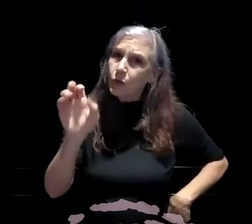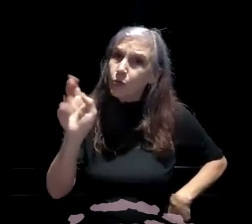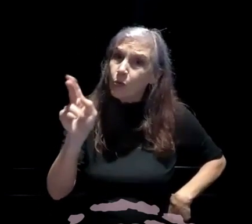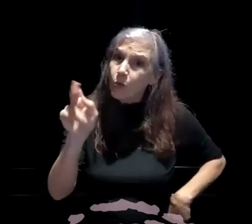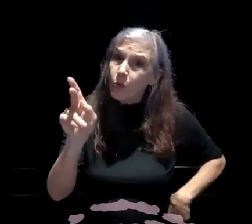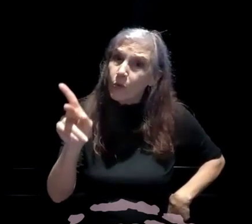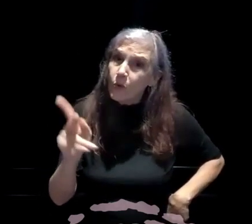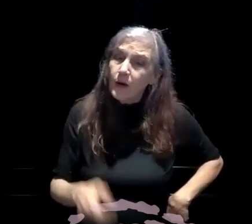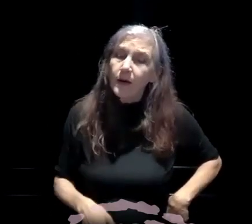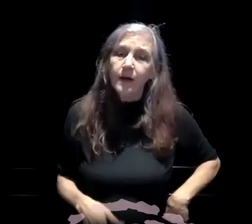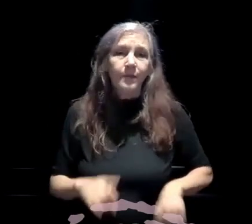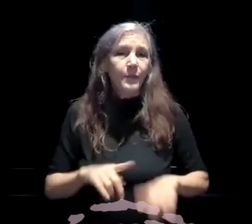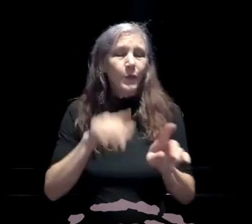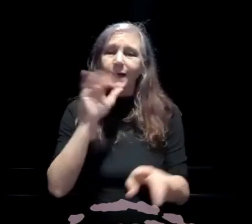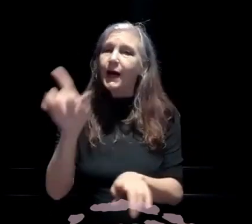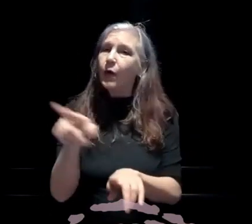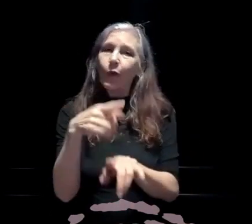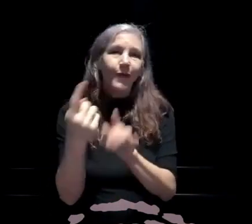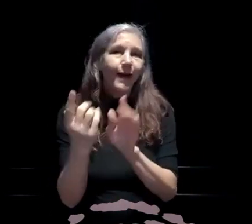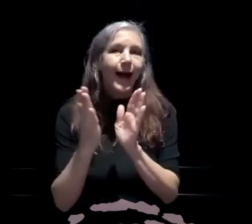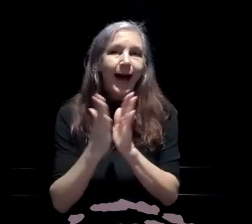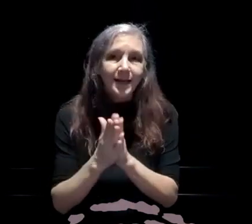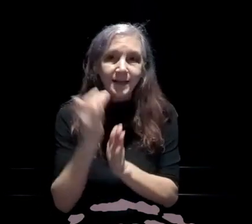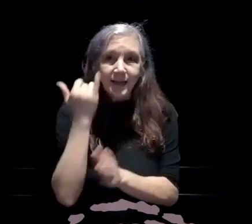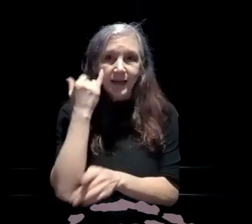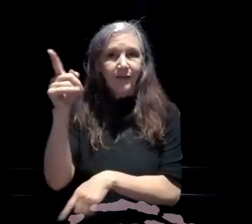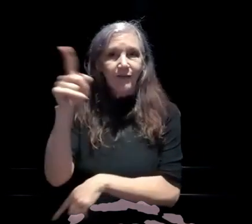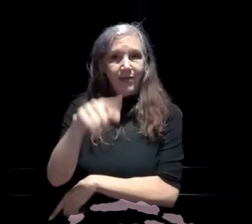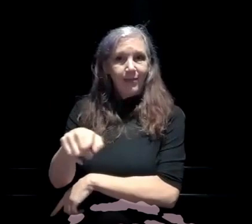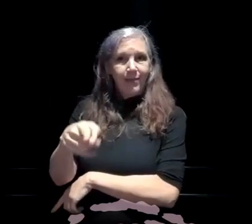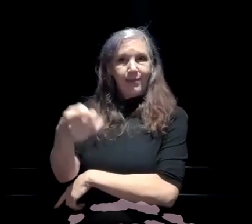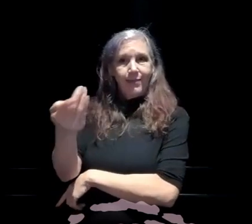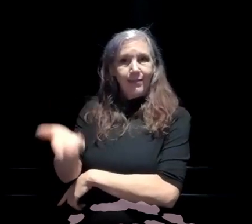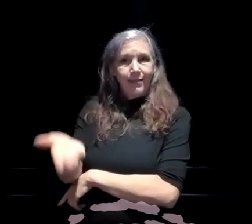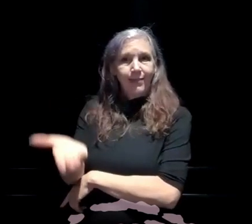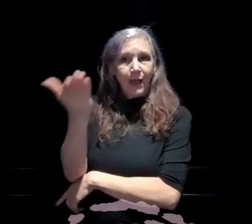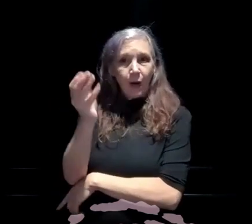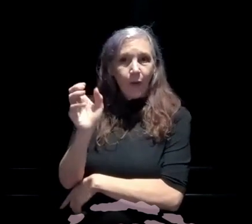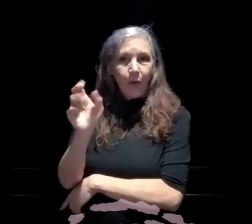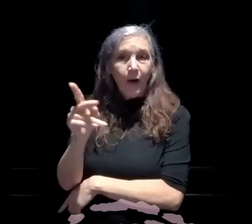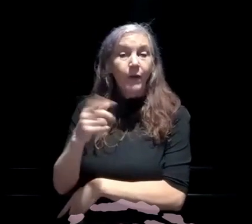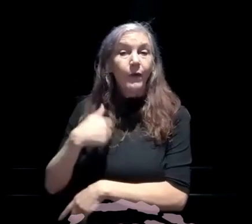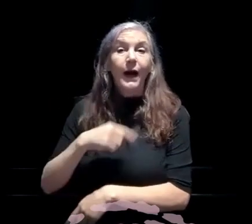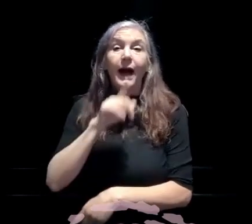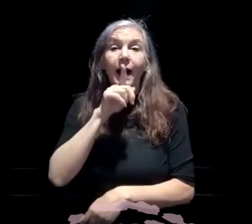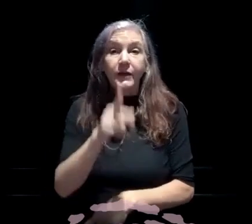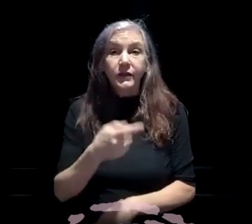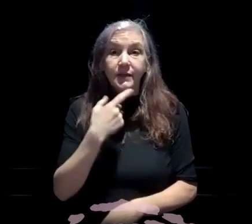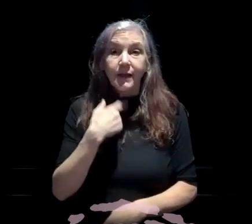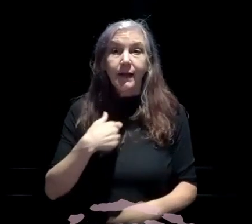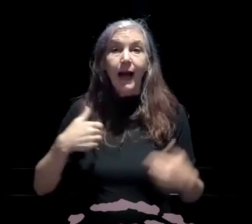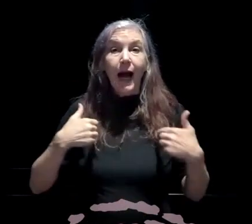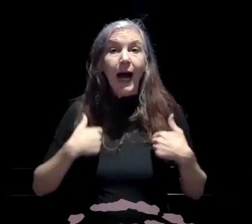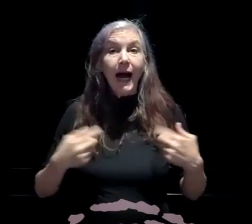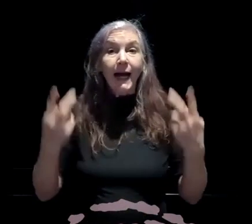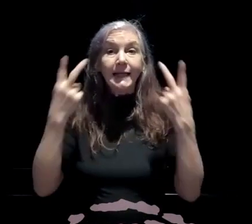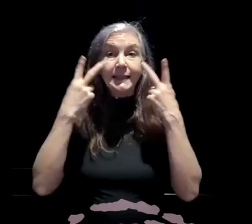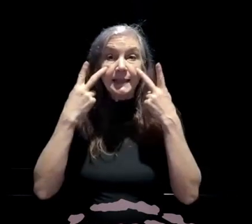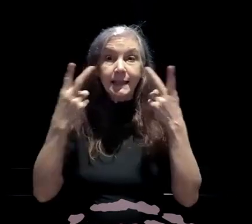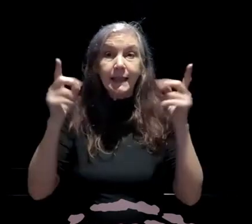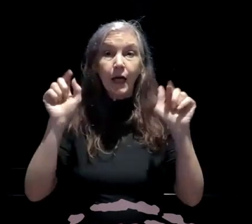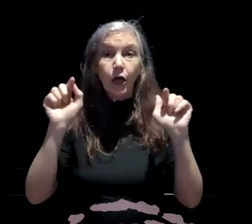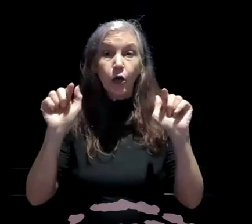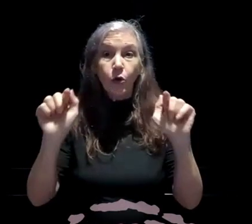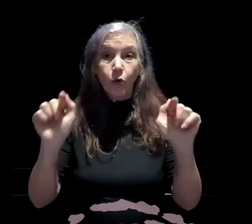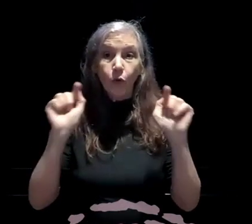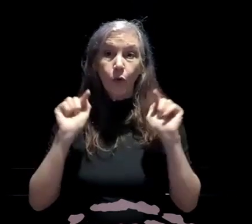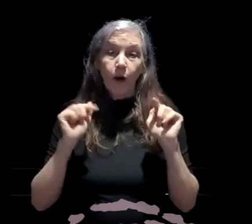Are you okay? But you know what? We're not just asking if they're OK. What we're actually saying is, I see you.